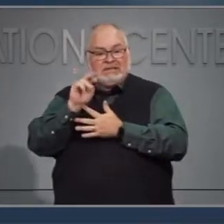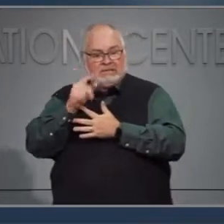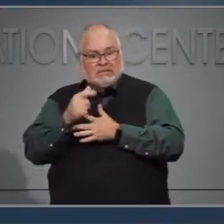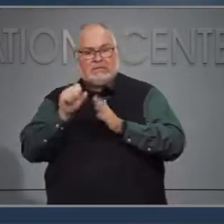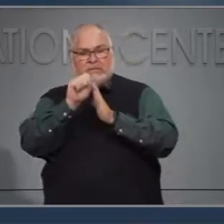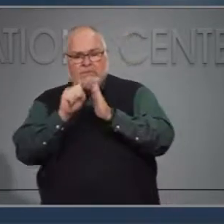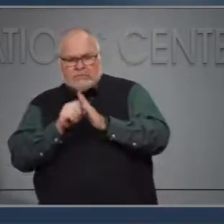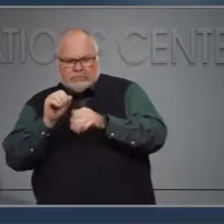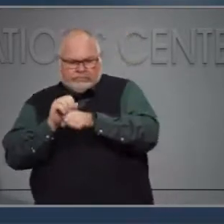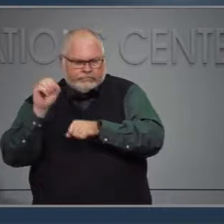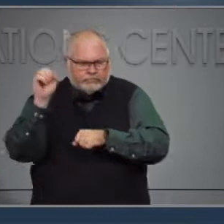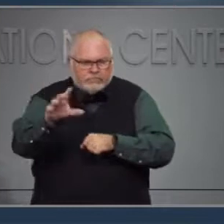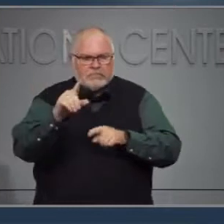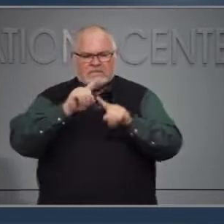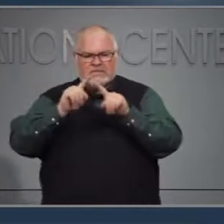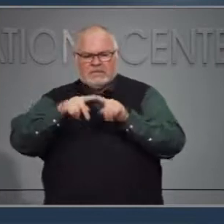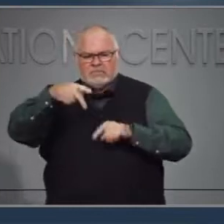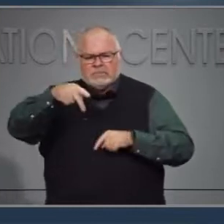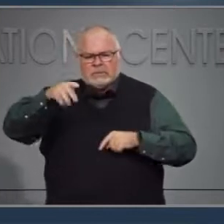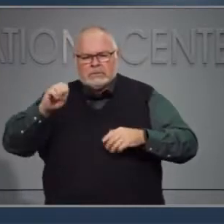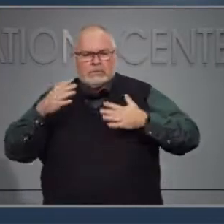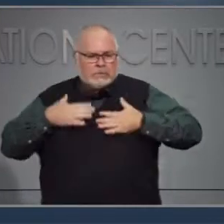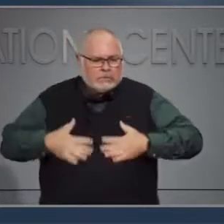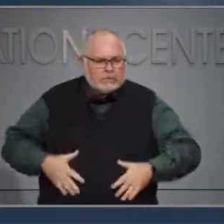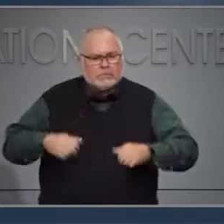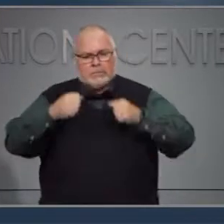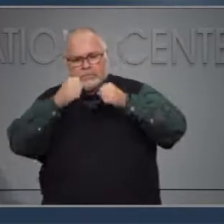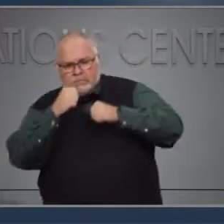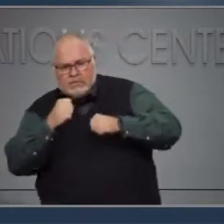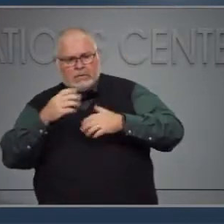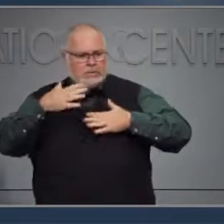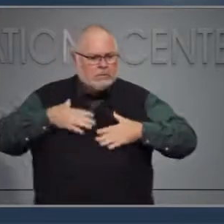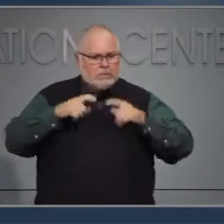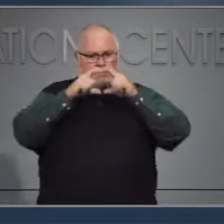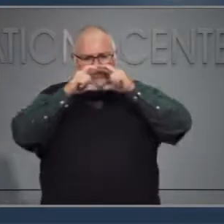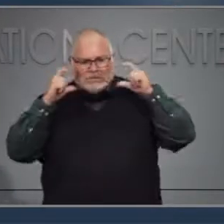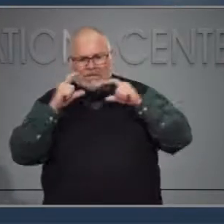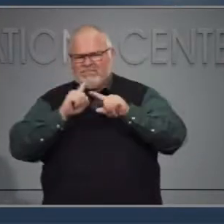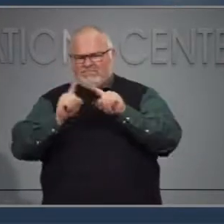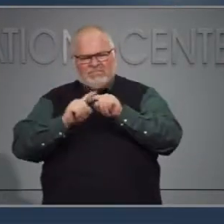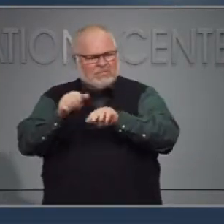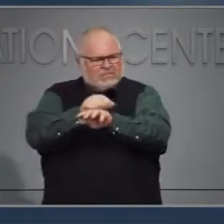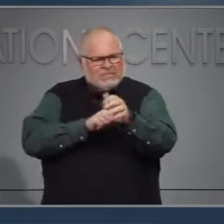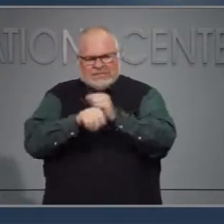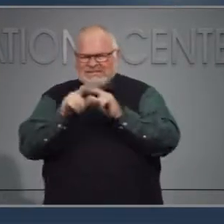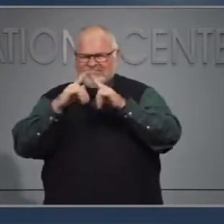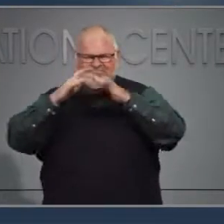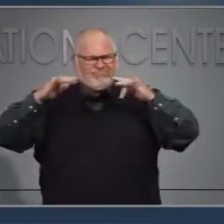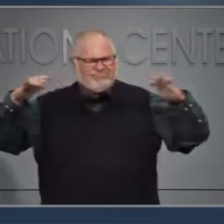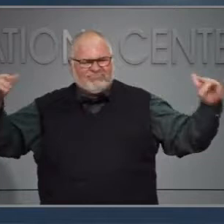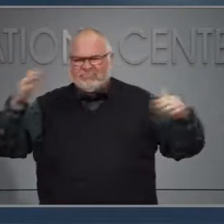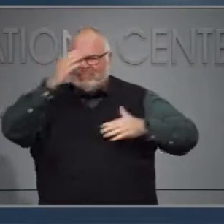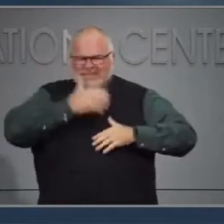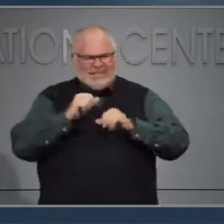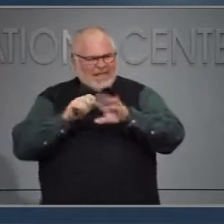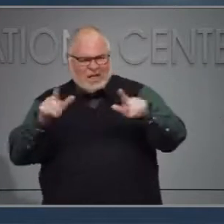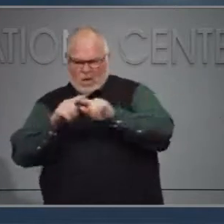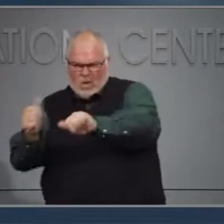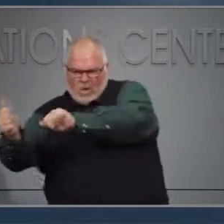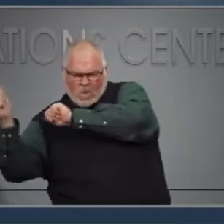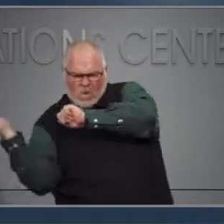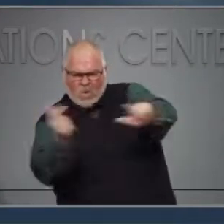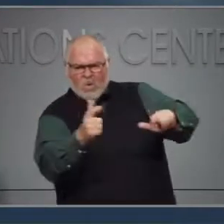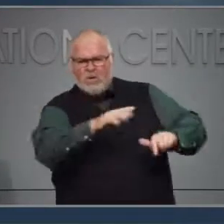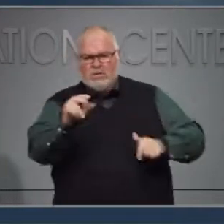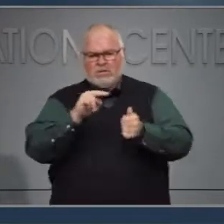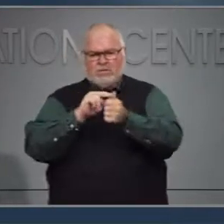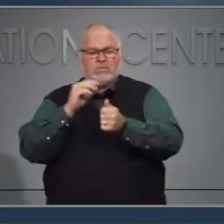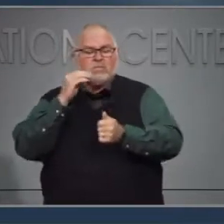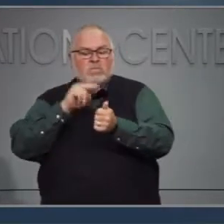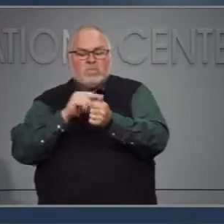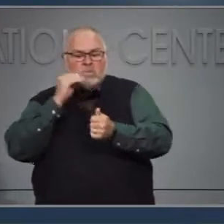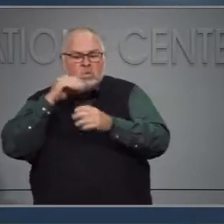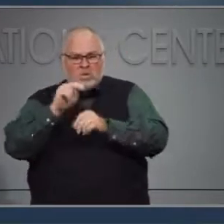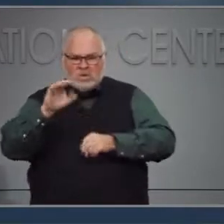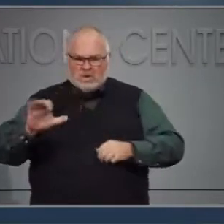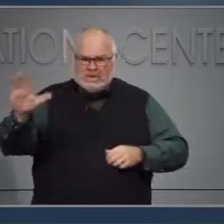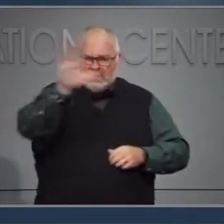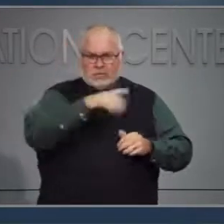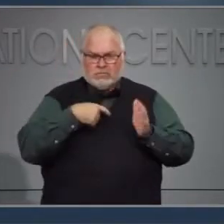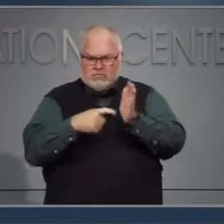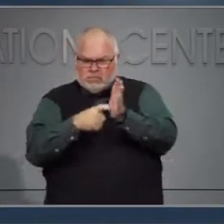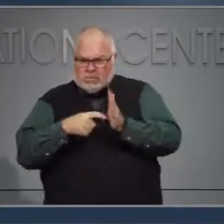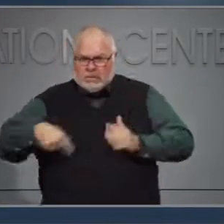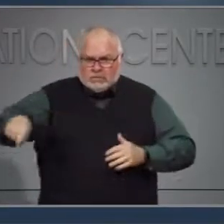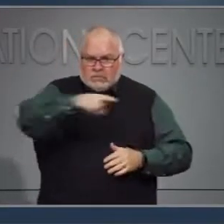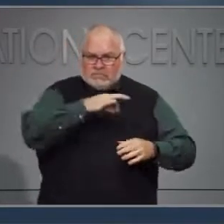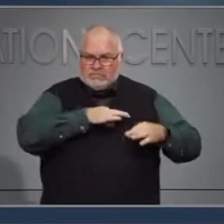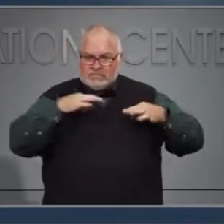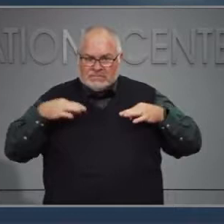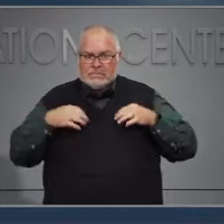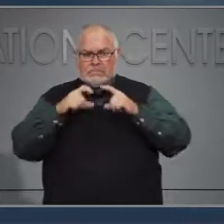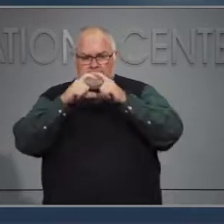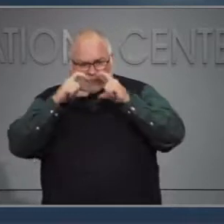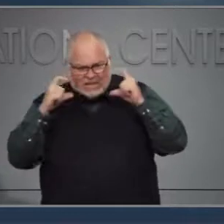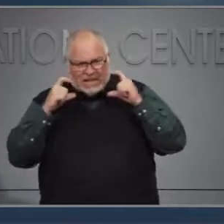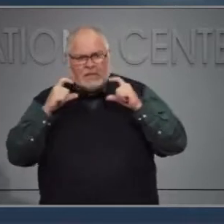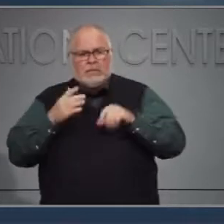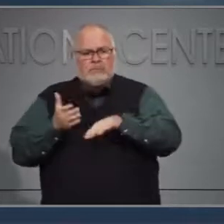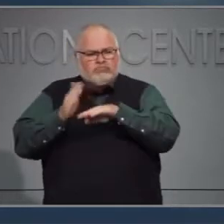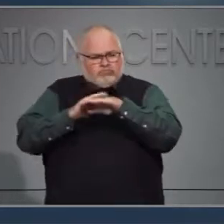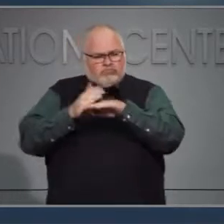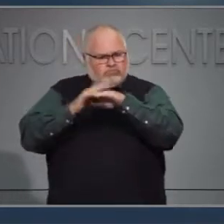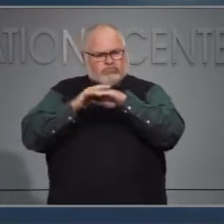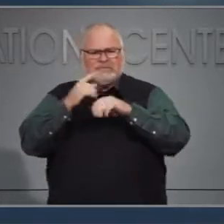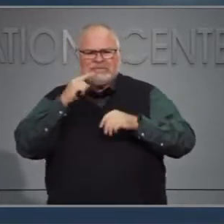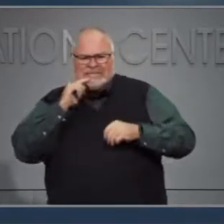FOR THE STAFF TO CARE FOR RESIDENTS EA DAY THE STATE HAS SENT PERSONAL PROTECTIVE EQUIPMENT LIKE MASKS GOWNS, AND FACE SHIELDS TO EVERY NURSING HOME OF THE STATE.